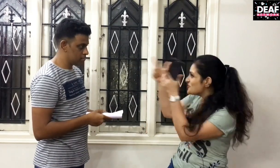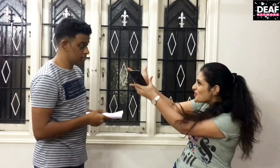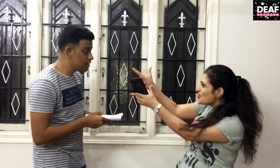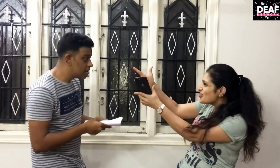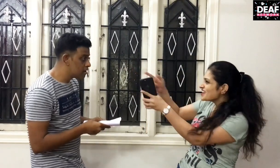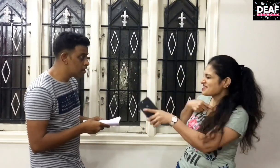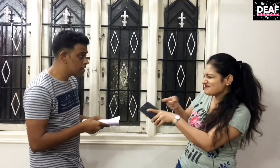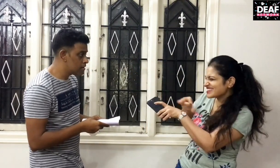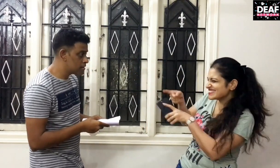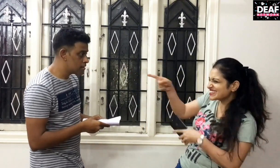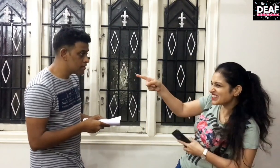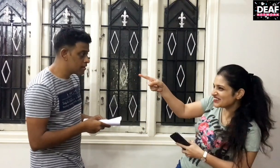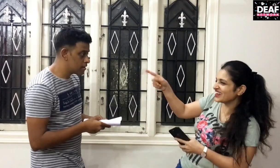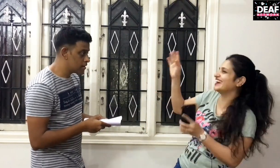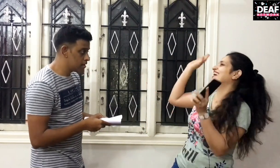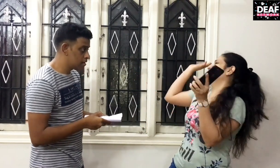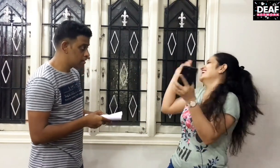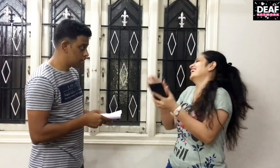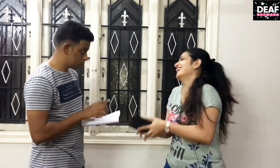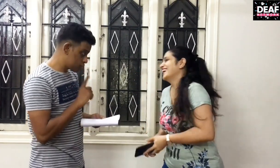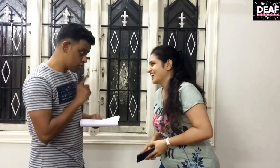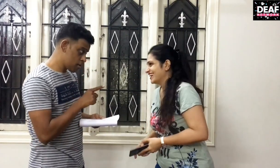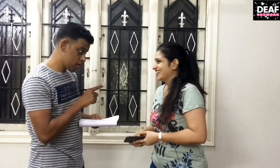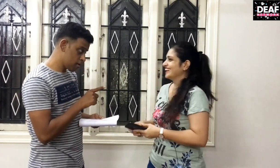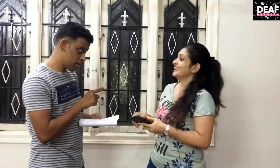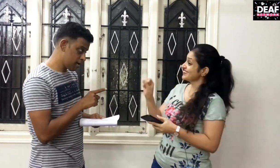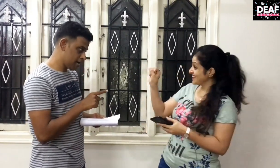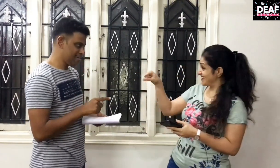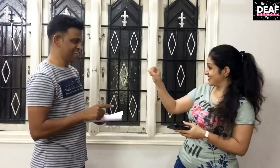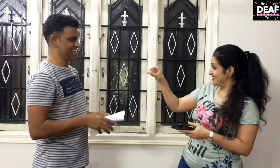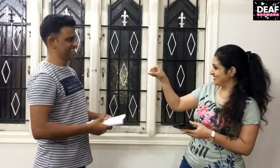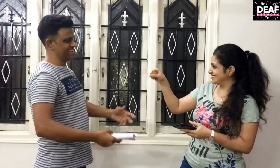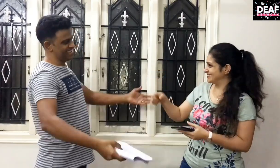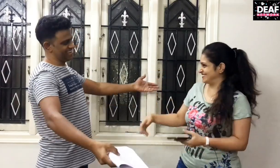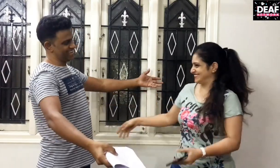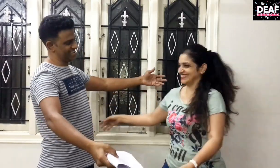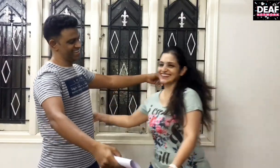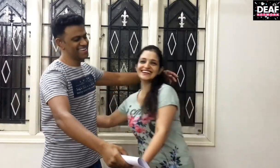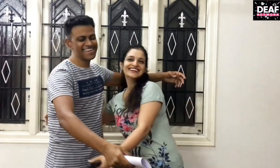Prank Fool for you..... Are you sure? Yes Darling